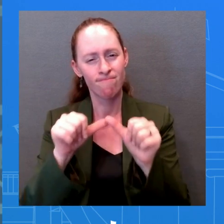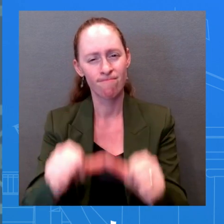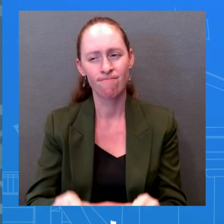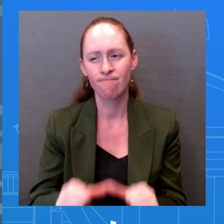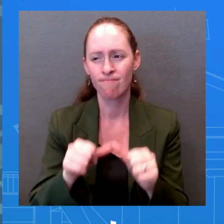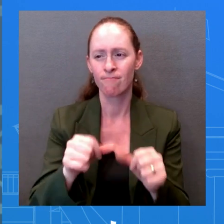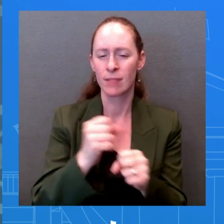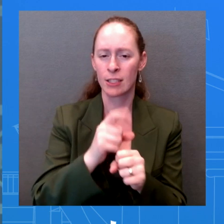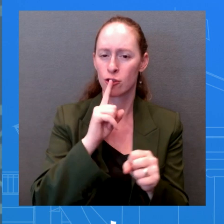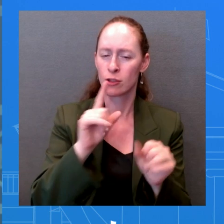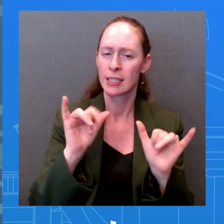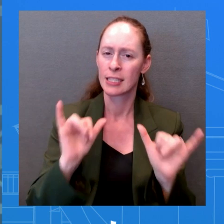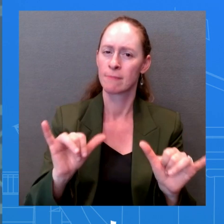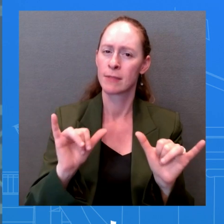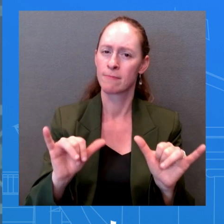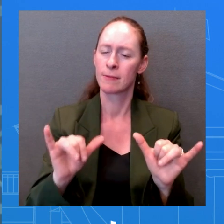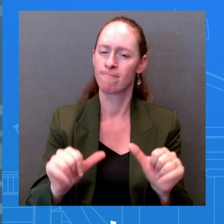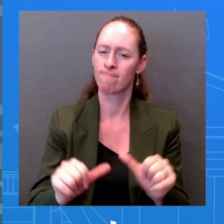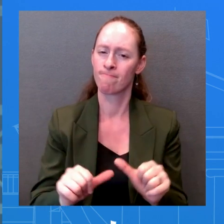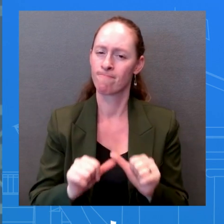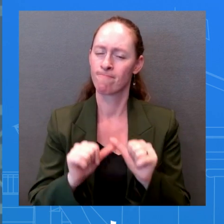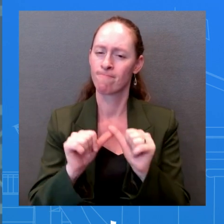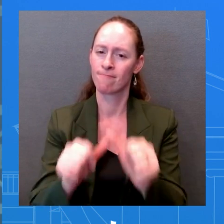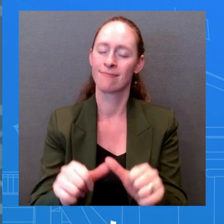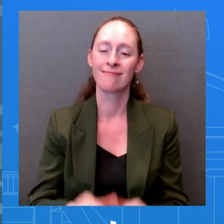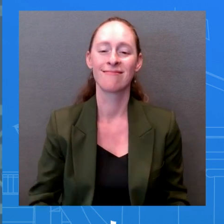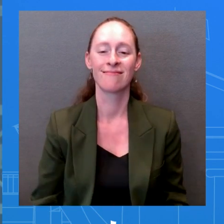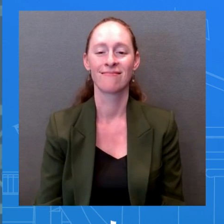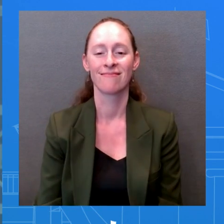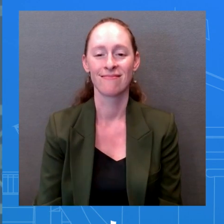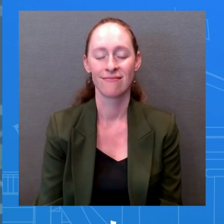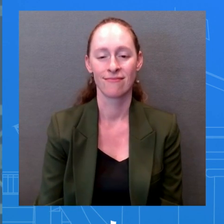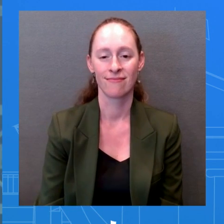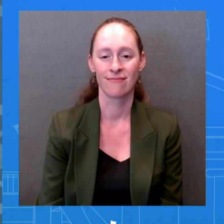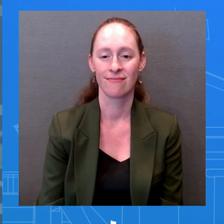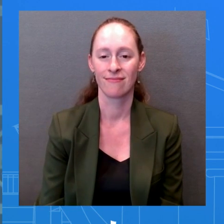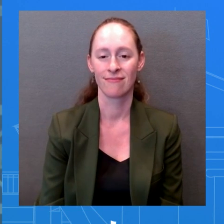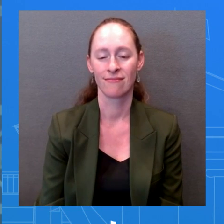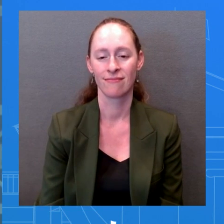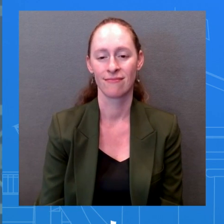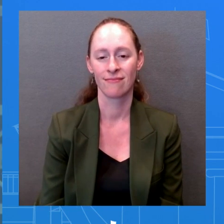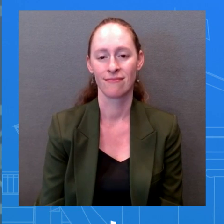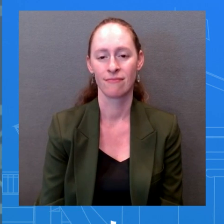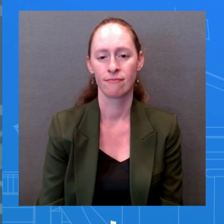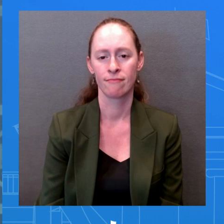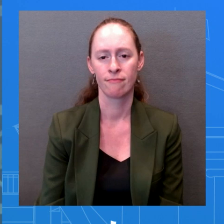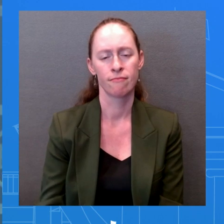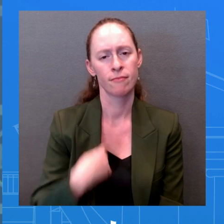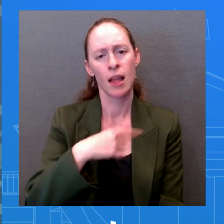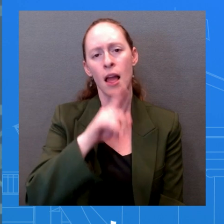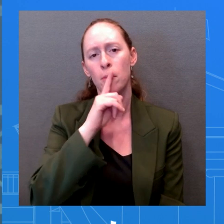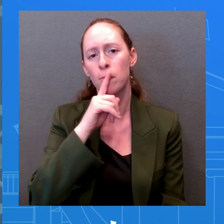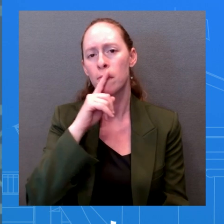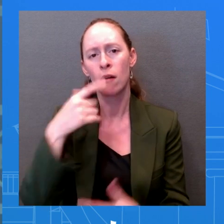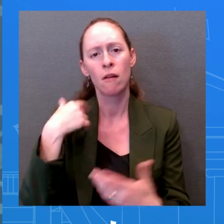that we don't leave anybody behind, that we're building an economy from the bottom up and the middle out, as you heard him say as well.